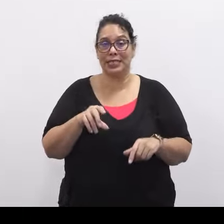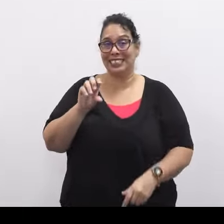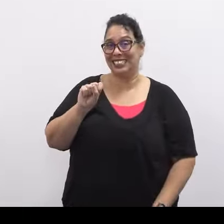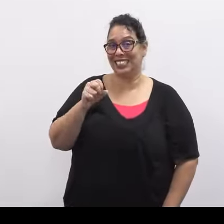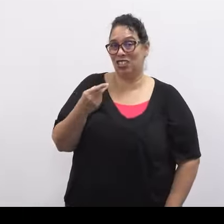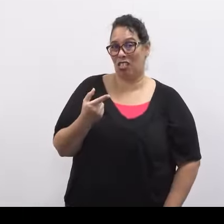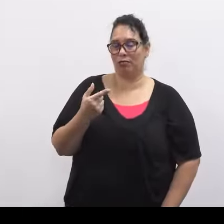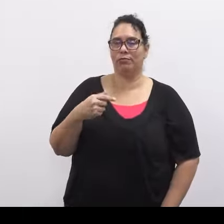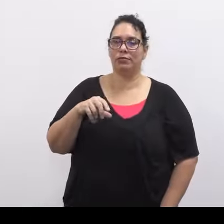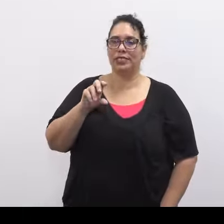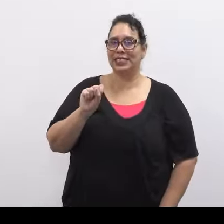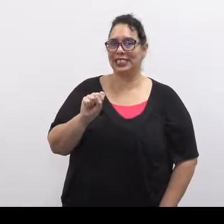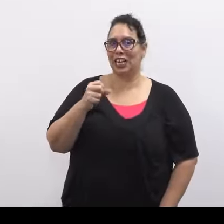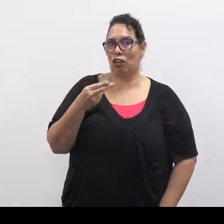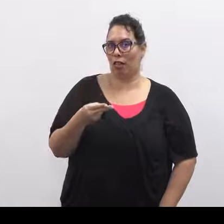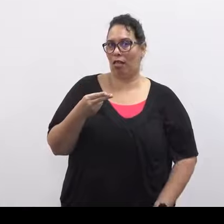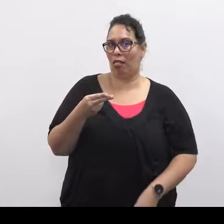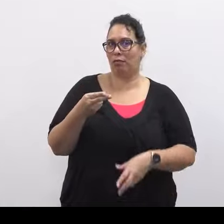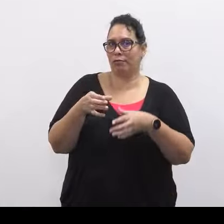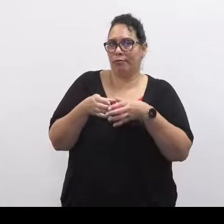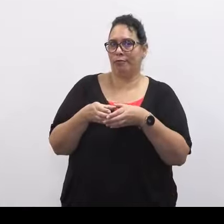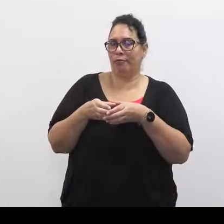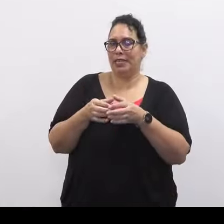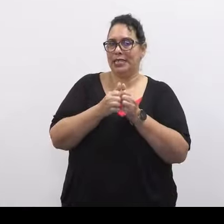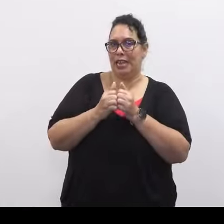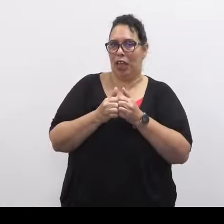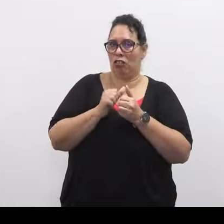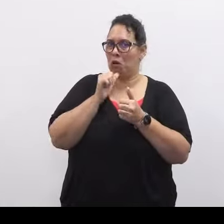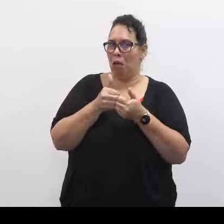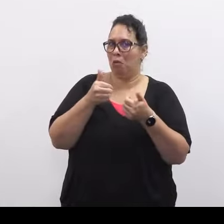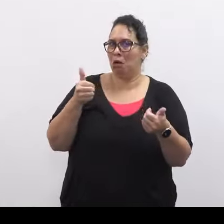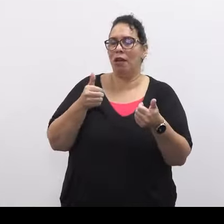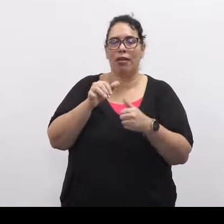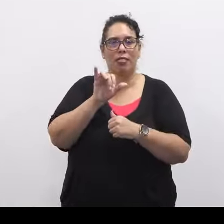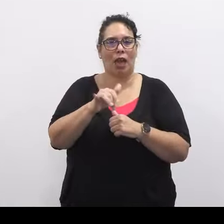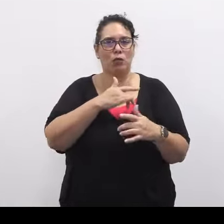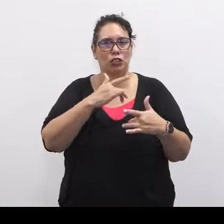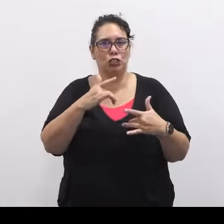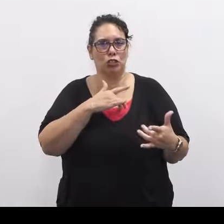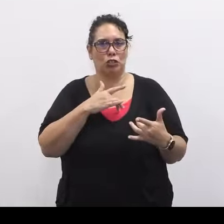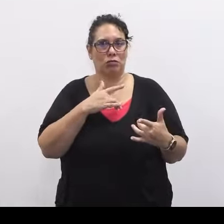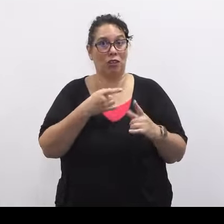And this was indeed confirmed when LBUSD received feedback from the city of Signal Hill